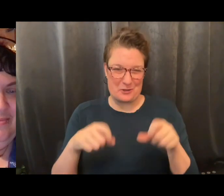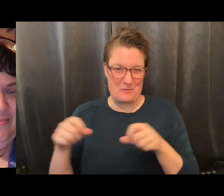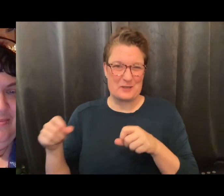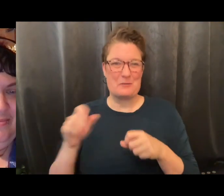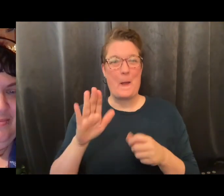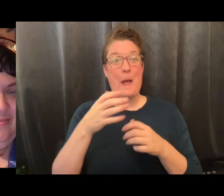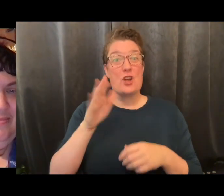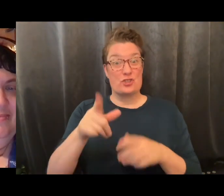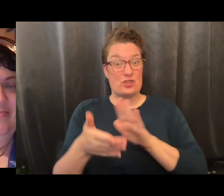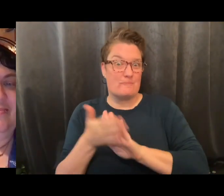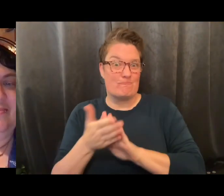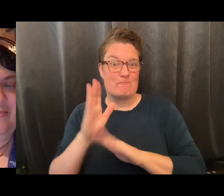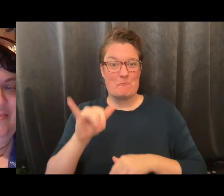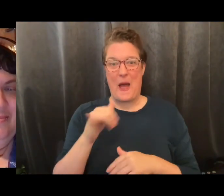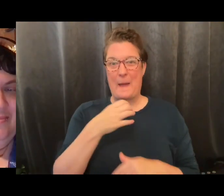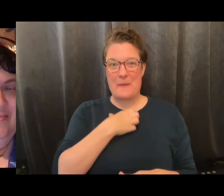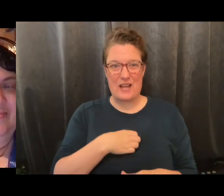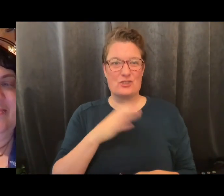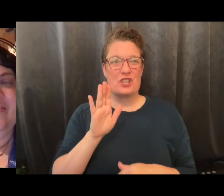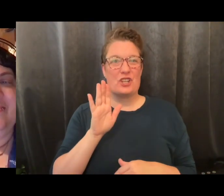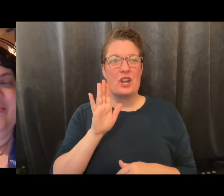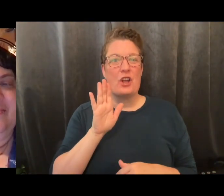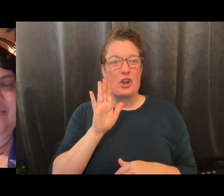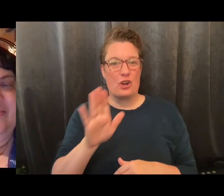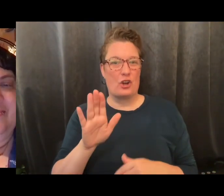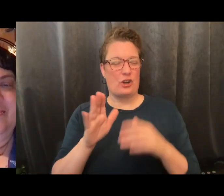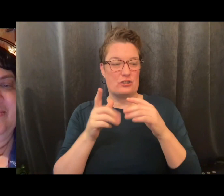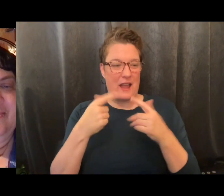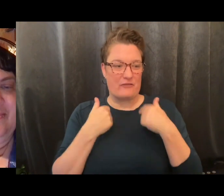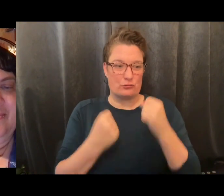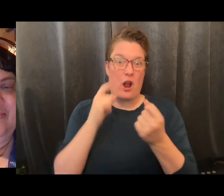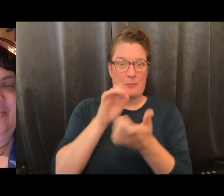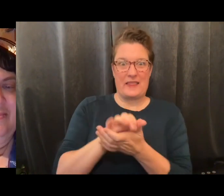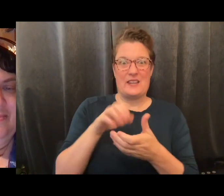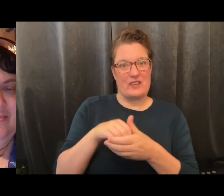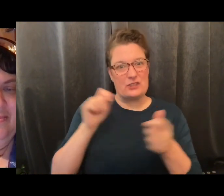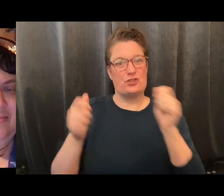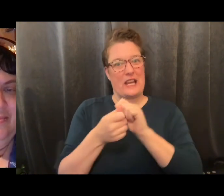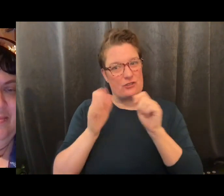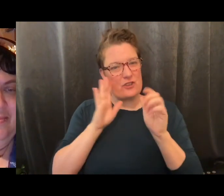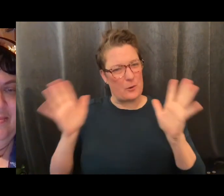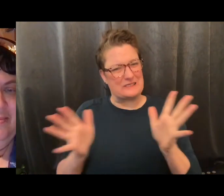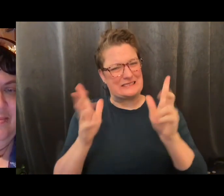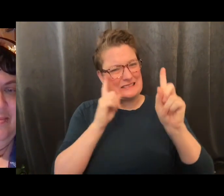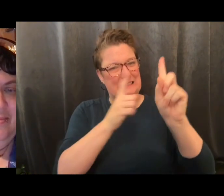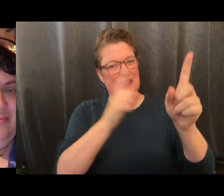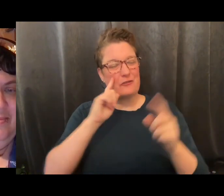change that moves towards justice. And you can contact her at melissa@jvp.org.